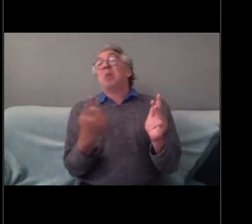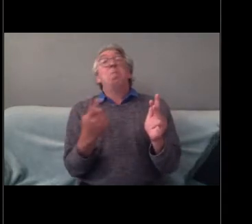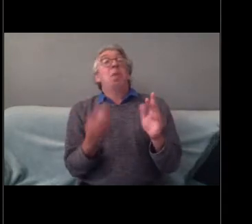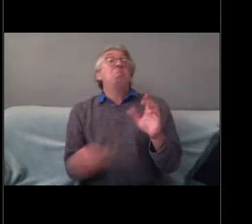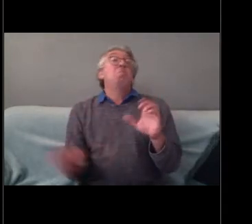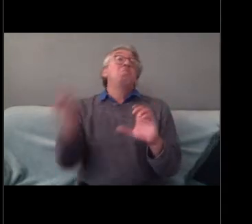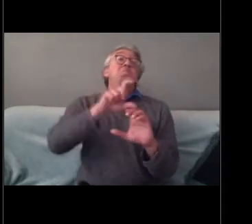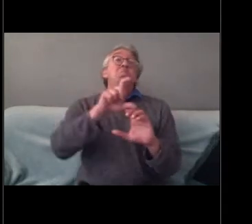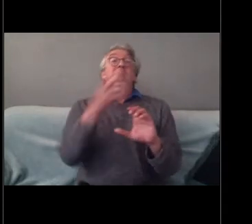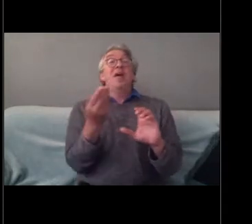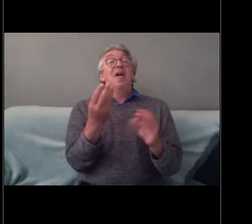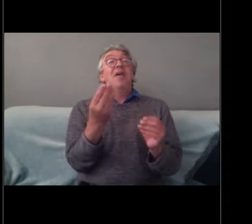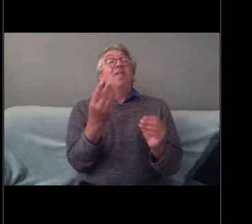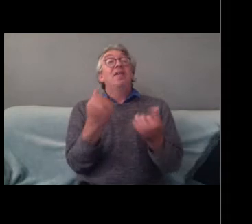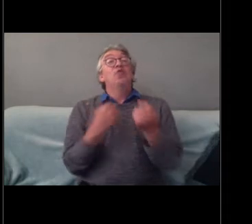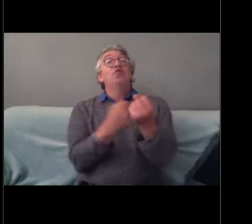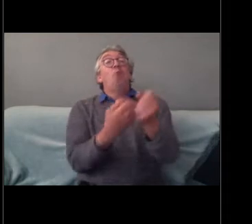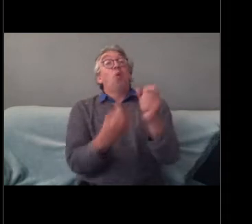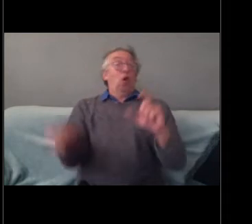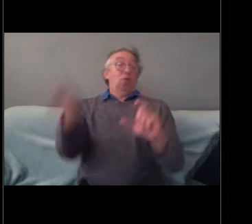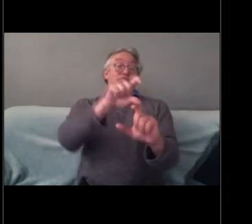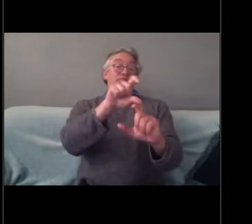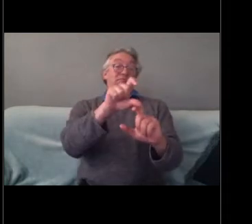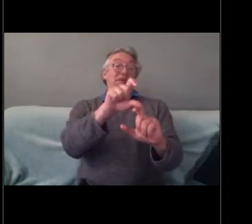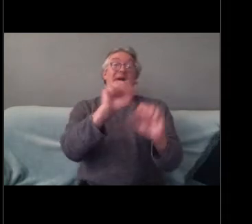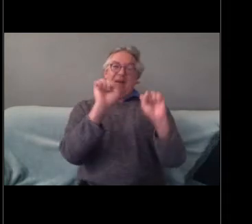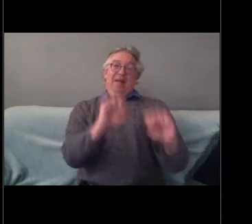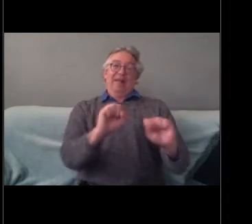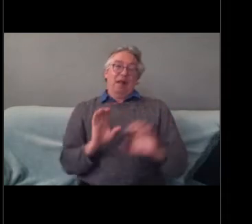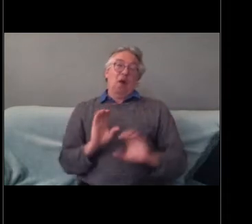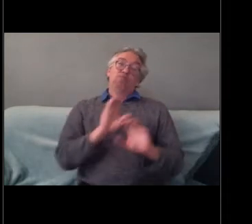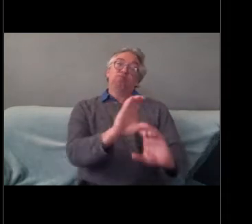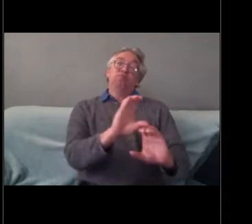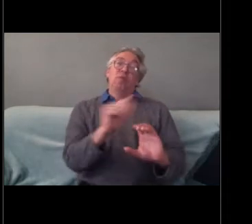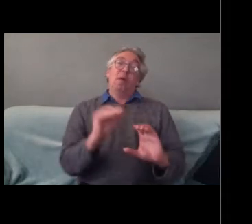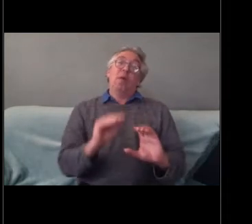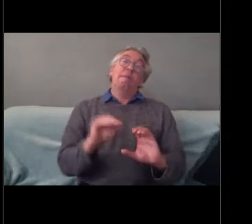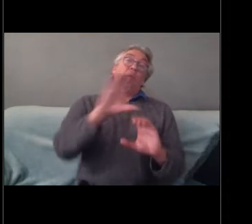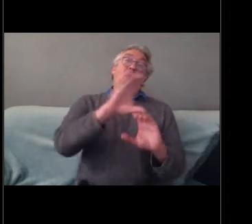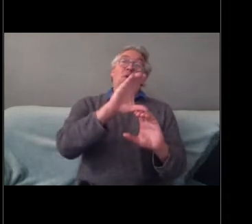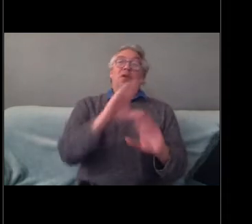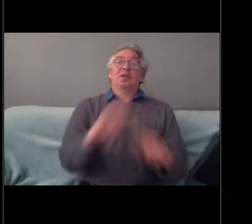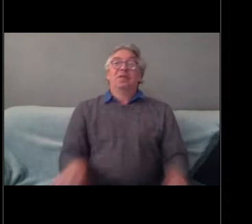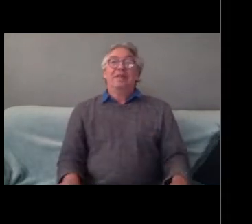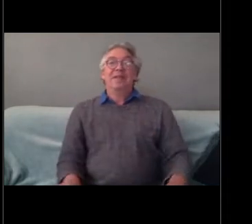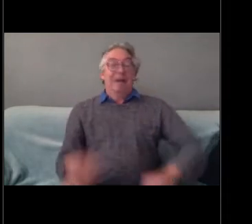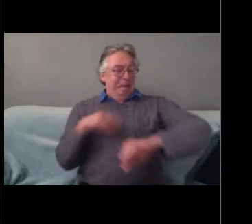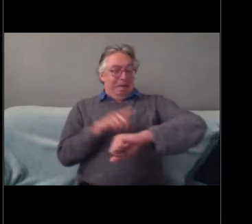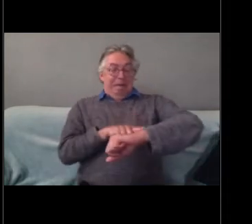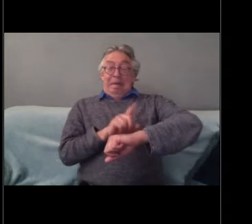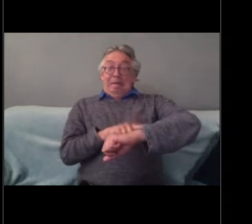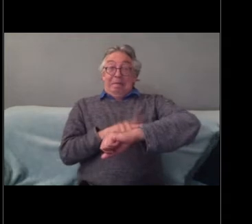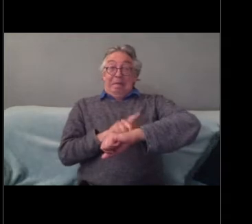It's all in the guide. It'd be impossible in the one minute I've left to explain that to you.